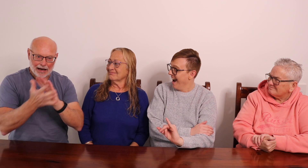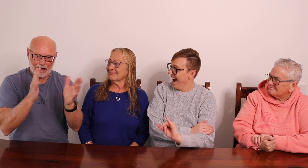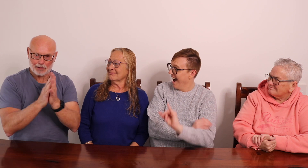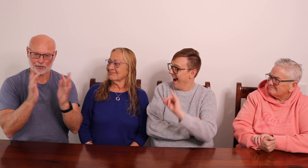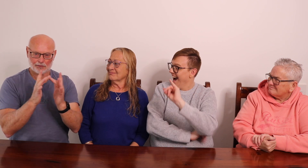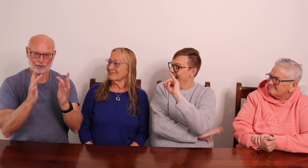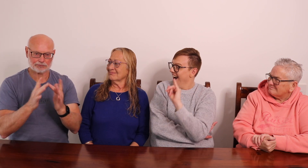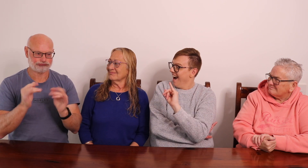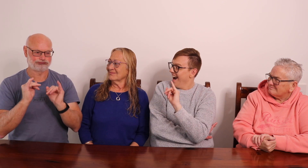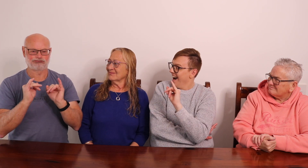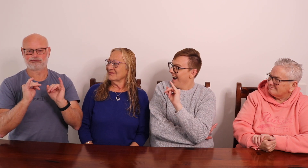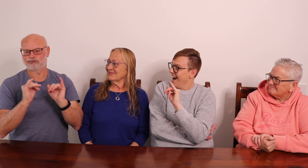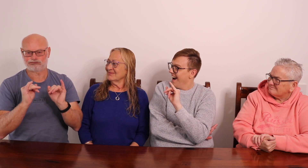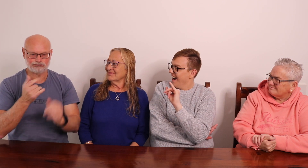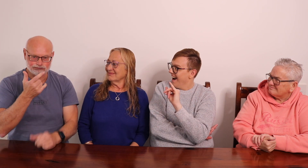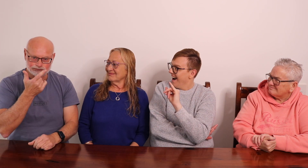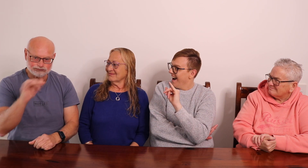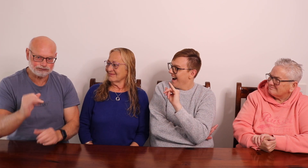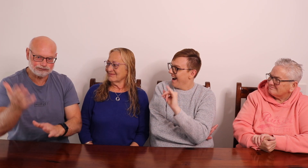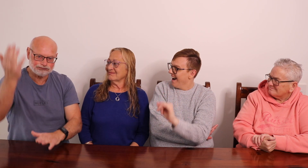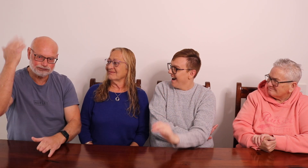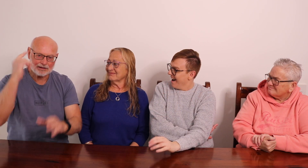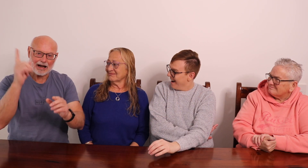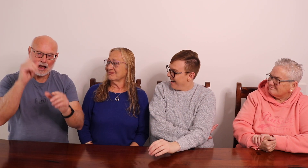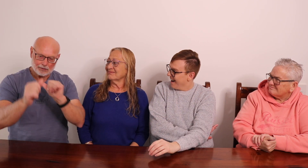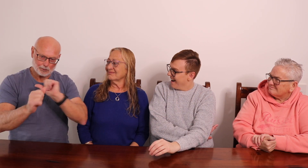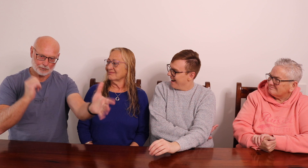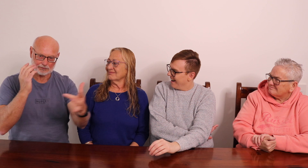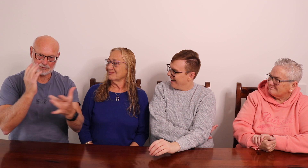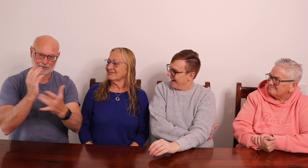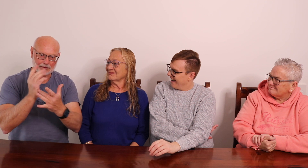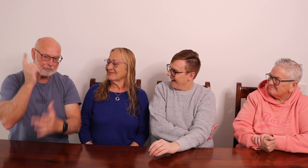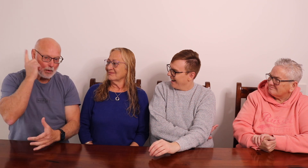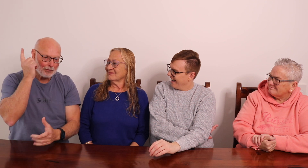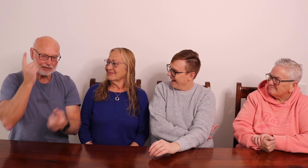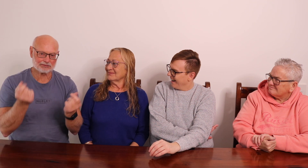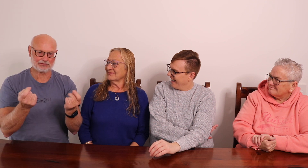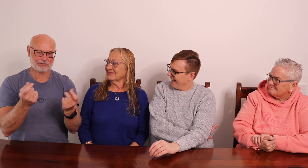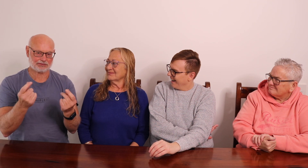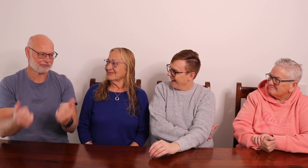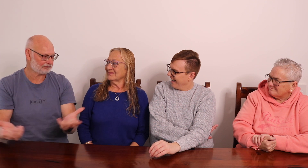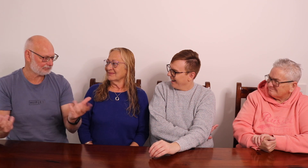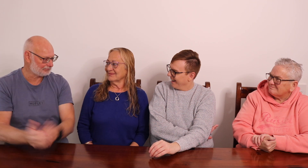but how do I get in touch with the person back then? Now it has excellent technology with the mobile phone.